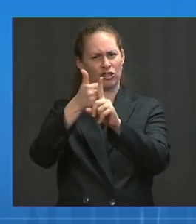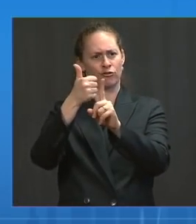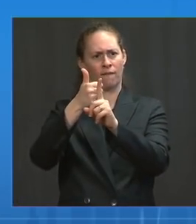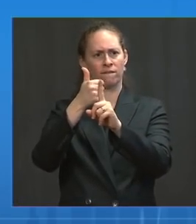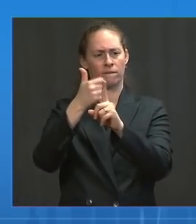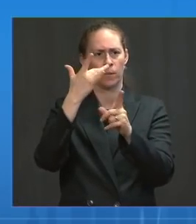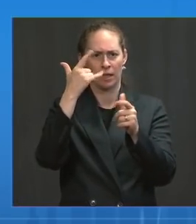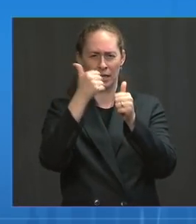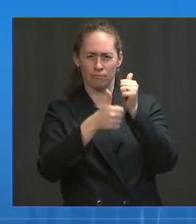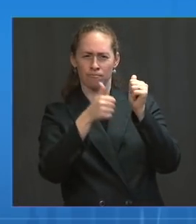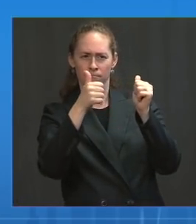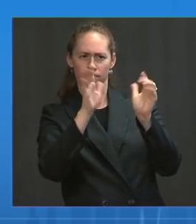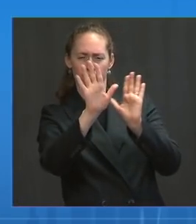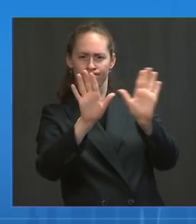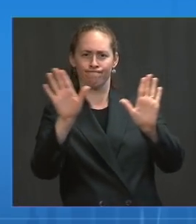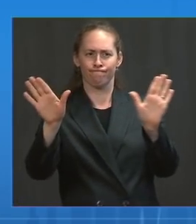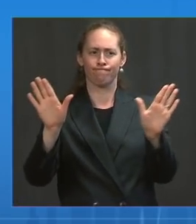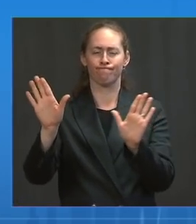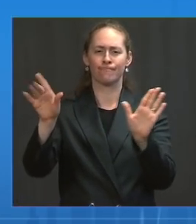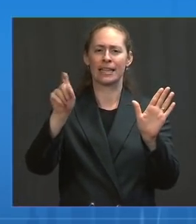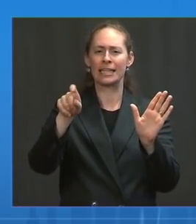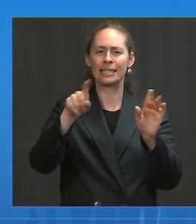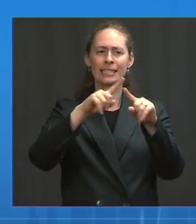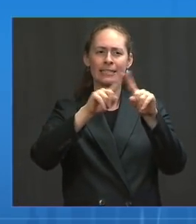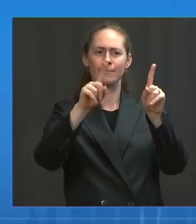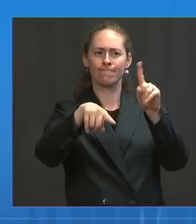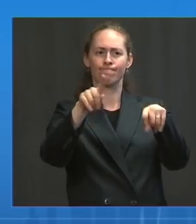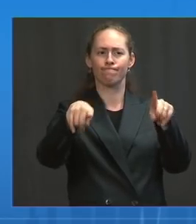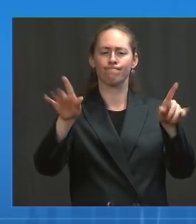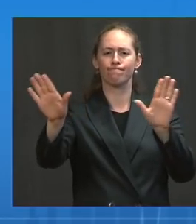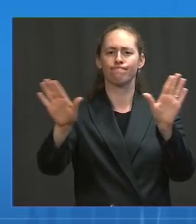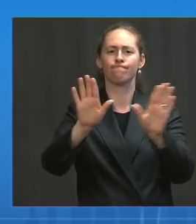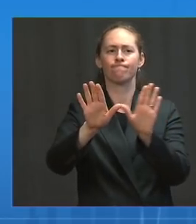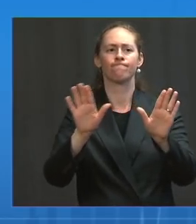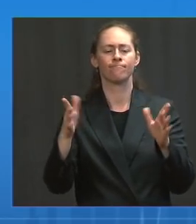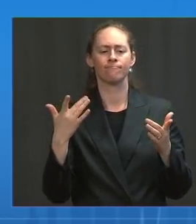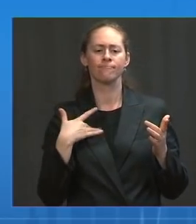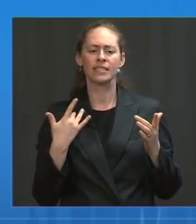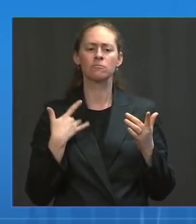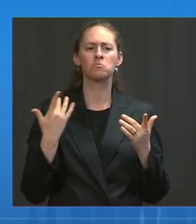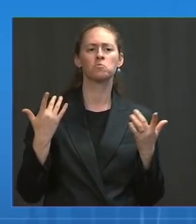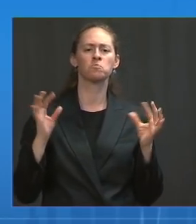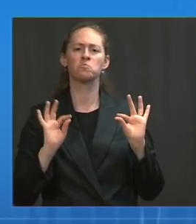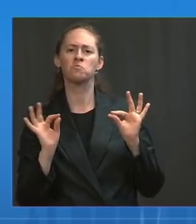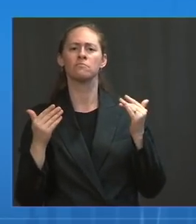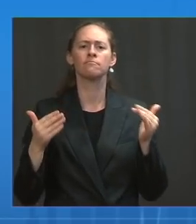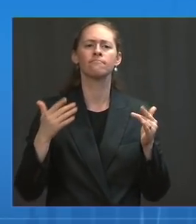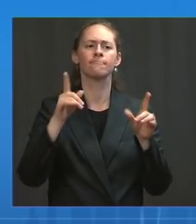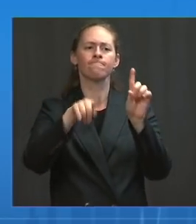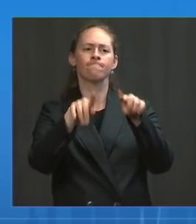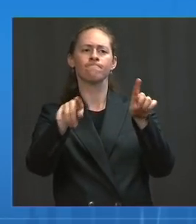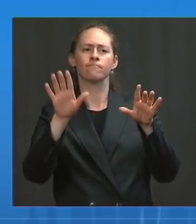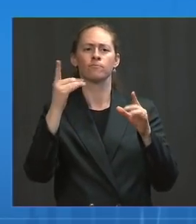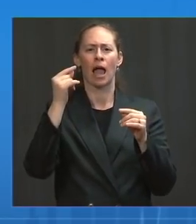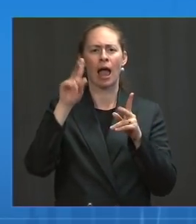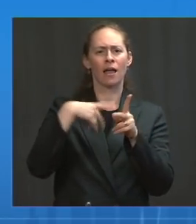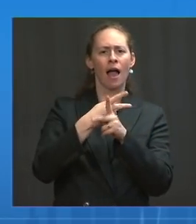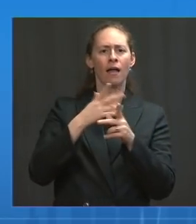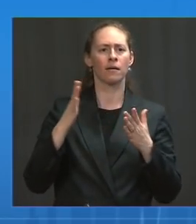has their own level of the risk that they would like to take. And there are many individuals who would feel because of age